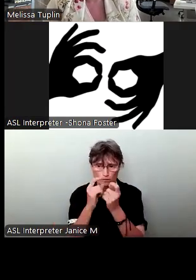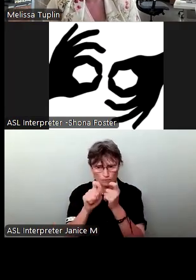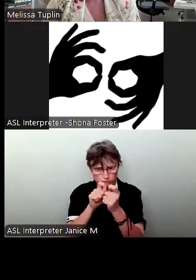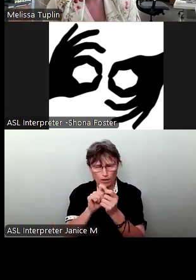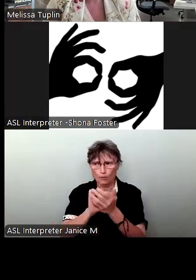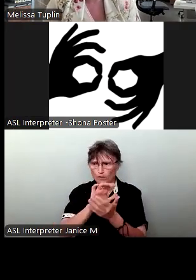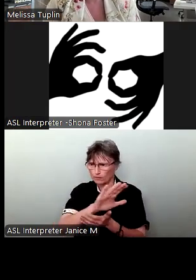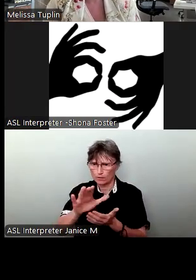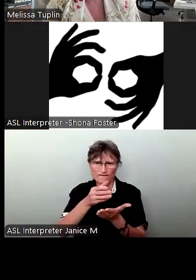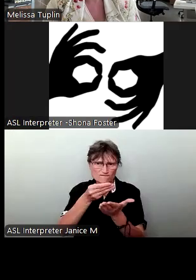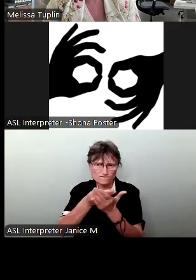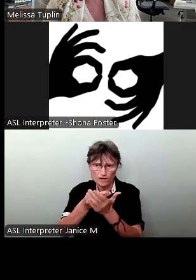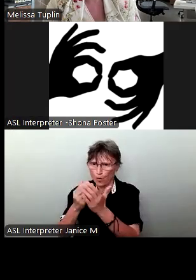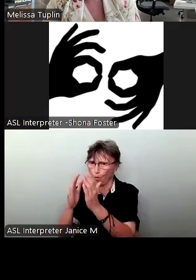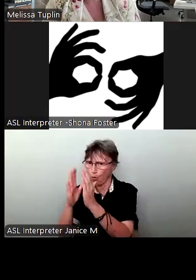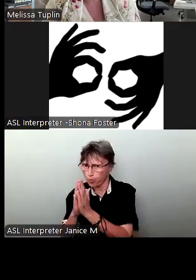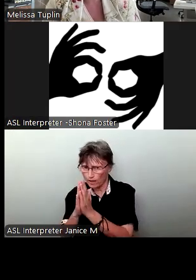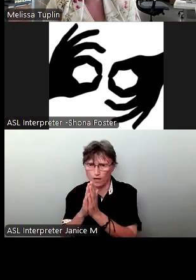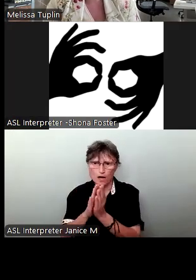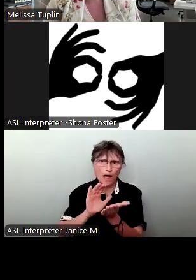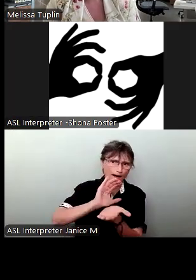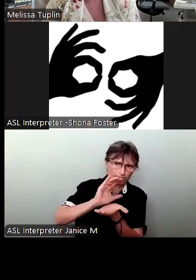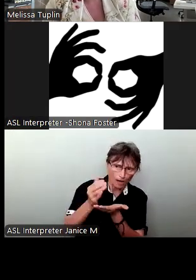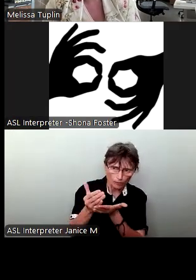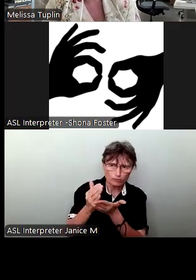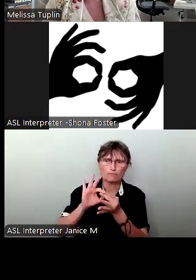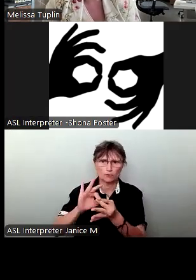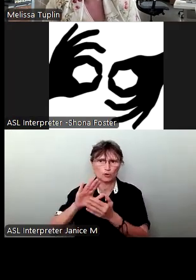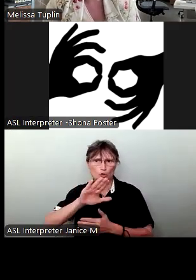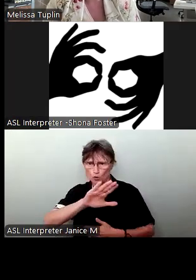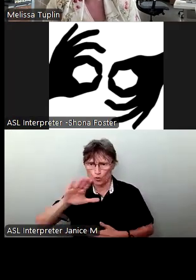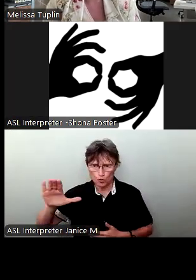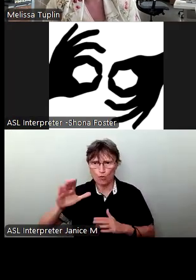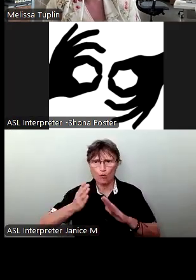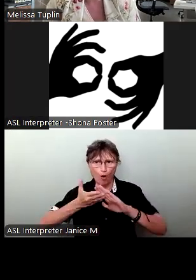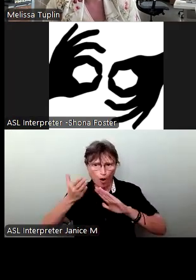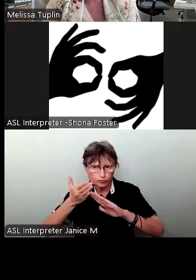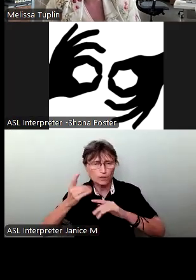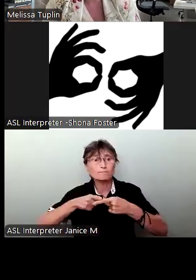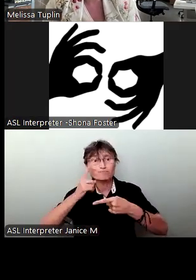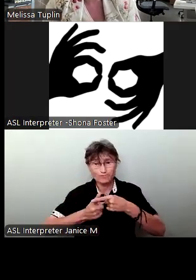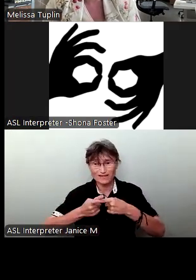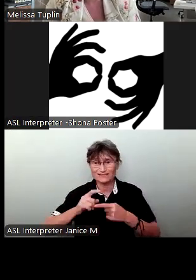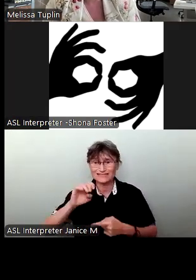funding amount to their overall operations ecosystem context and peer organizations in